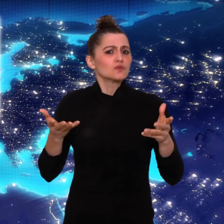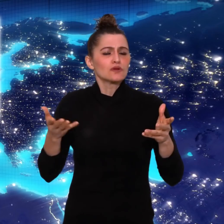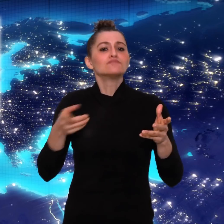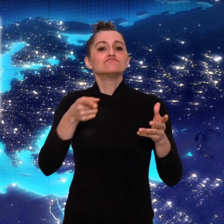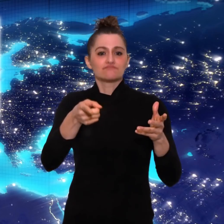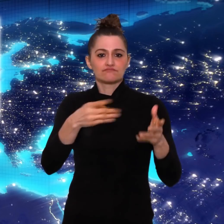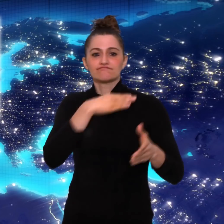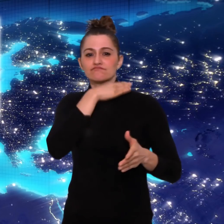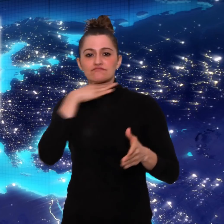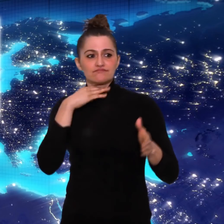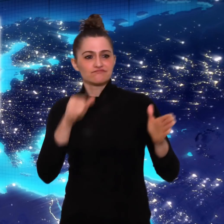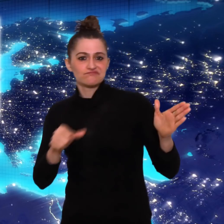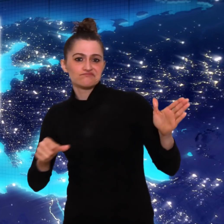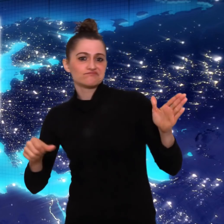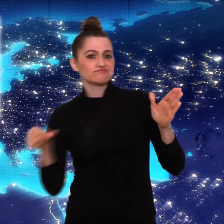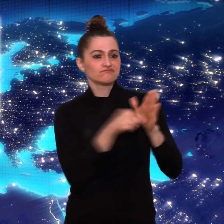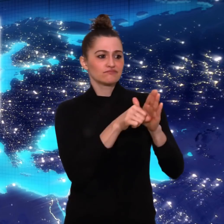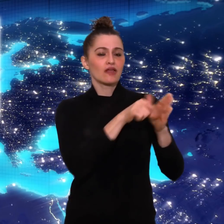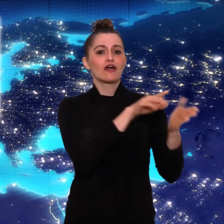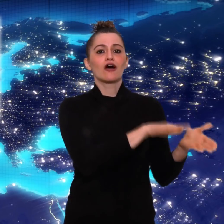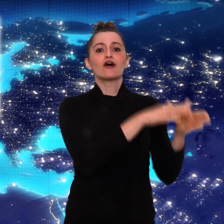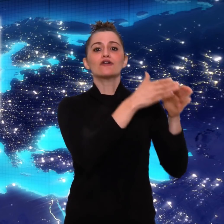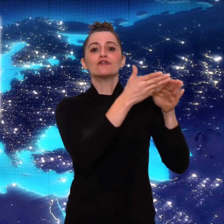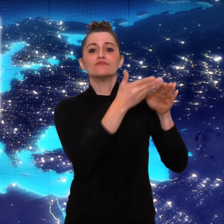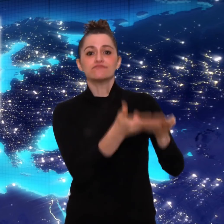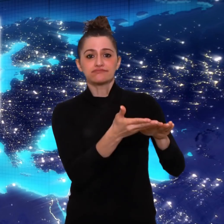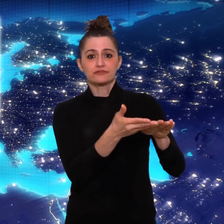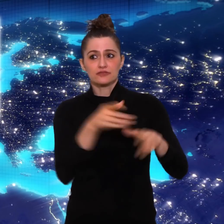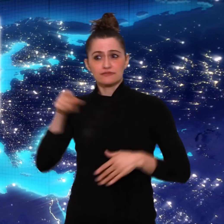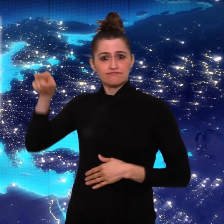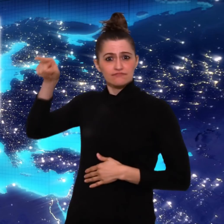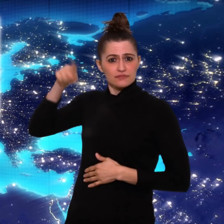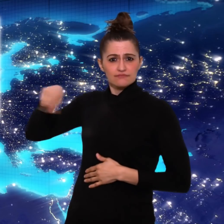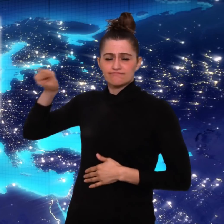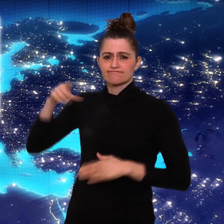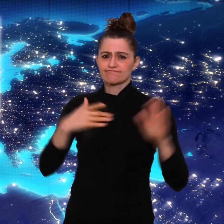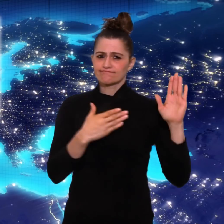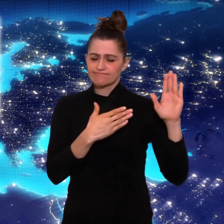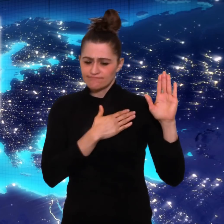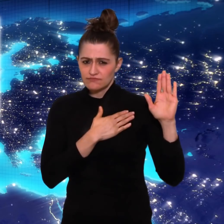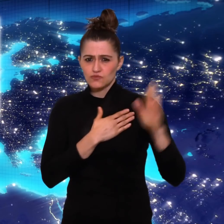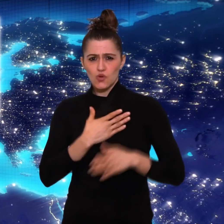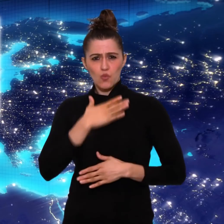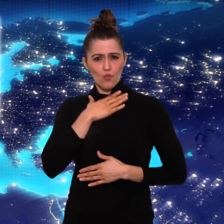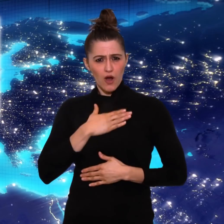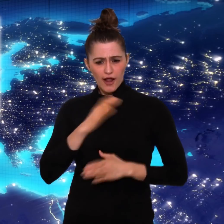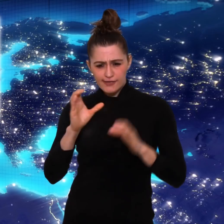pledged to punish those responsible